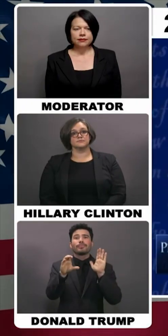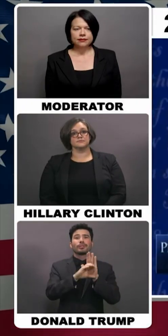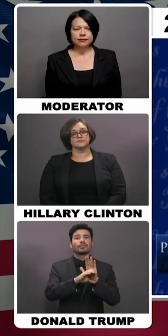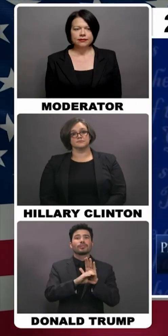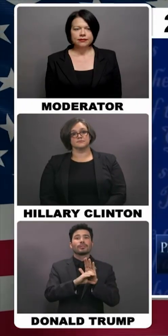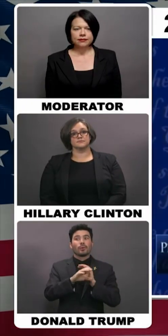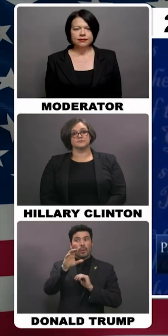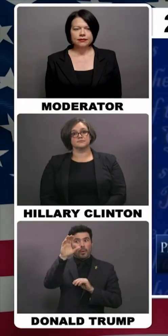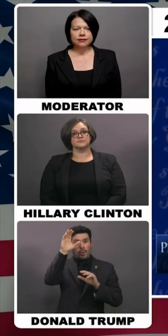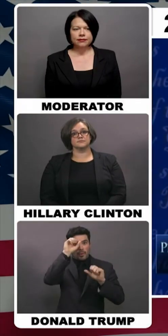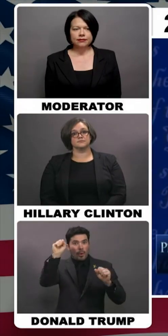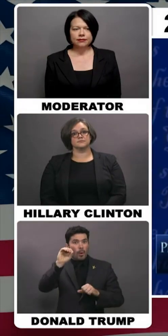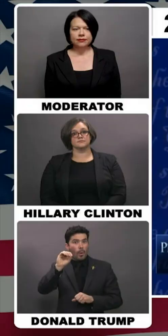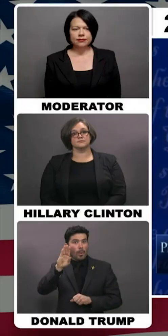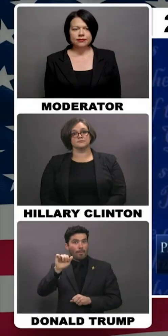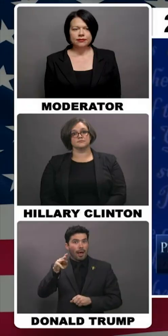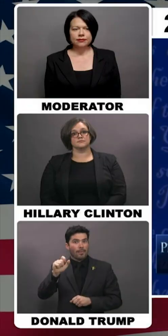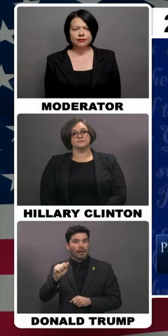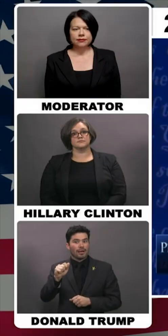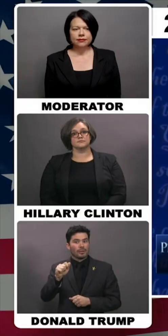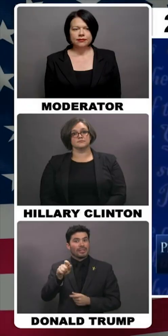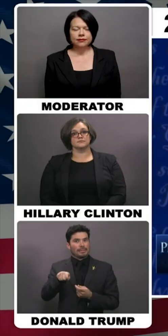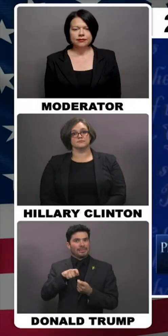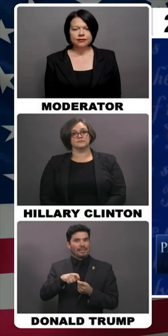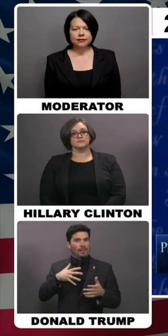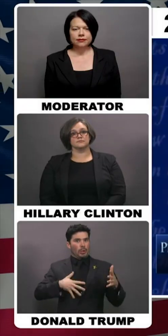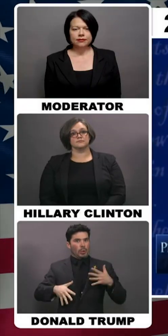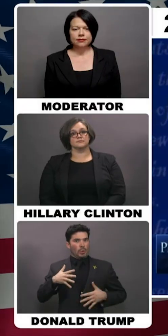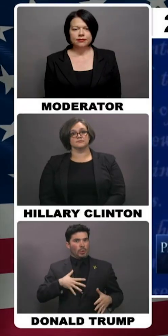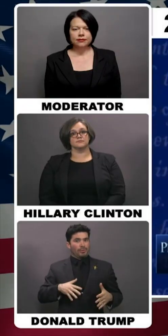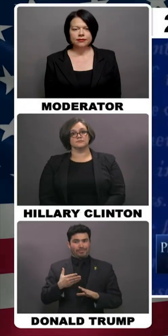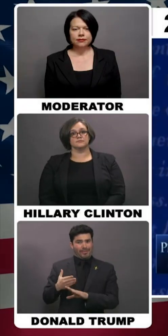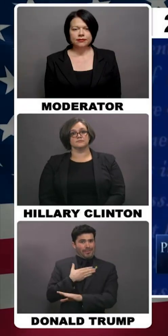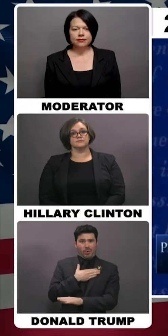and a certain garb that was long before I was ever involved. So you actually owe an apology.